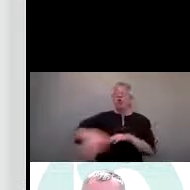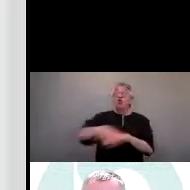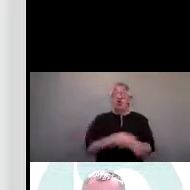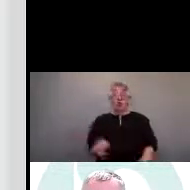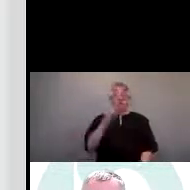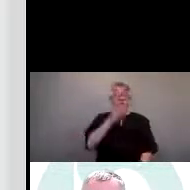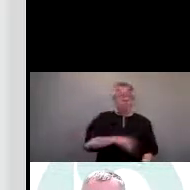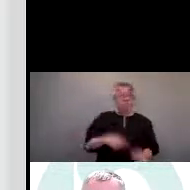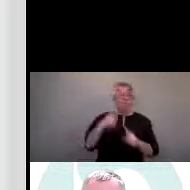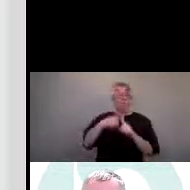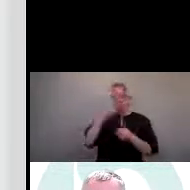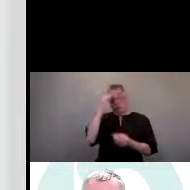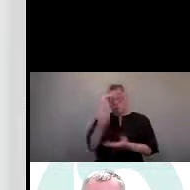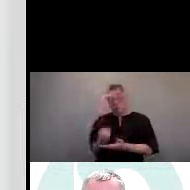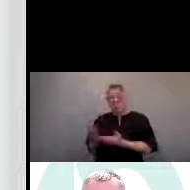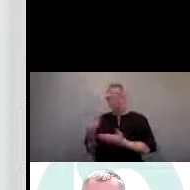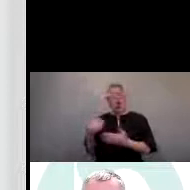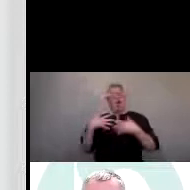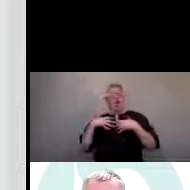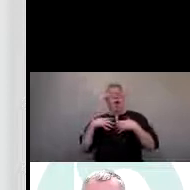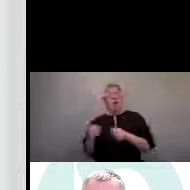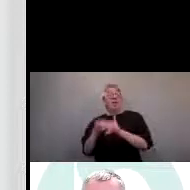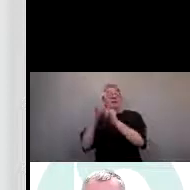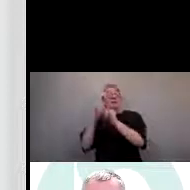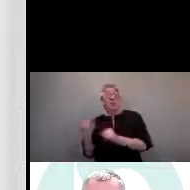, for those who can benefit from it, as well as healthcare professionals